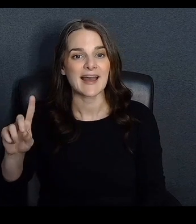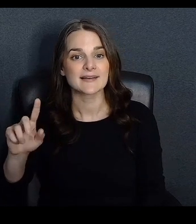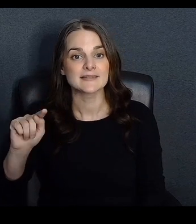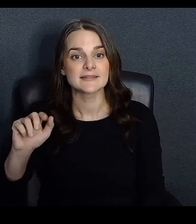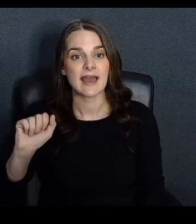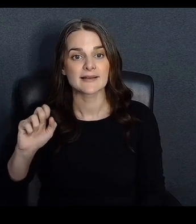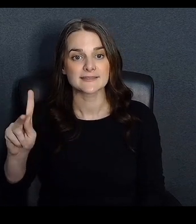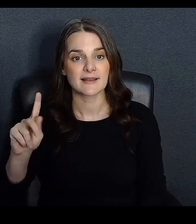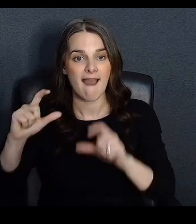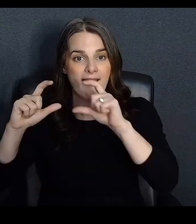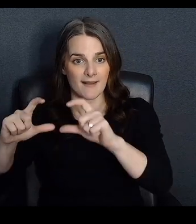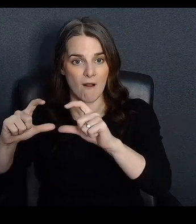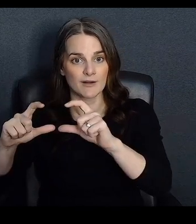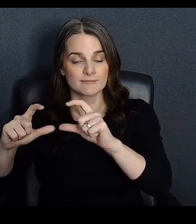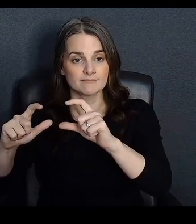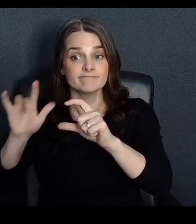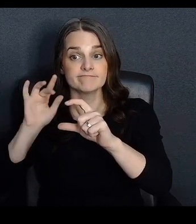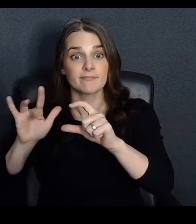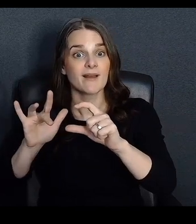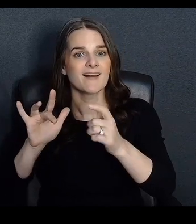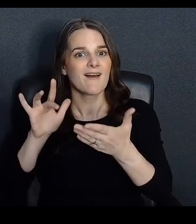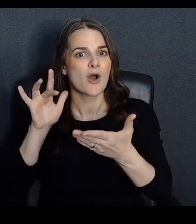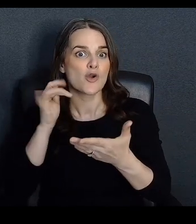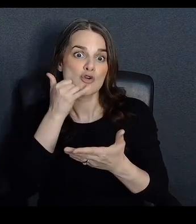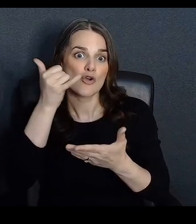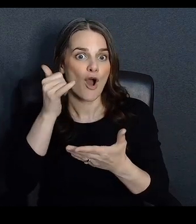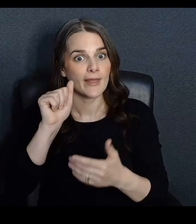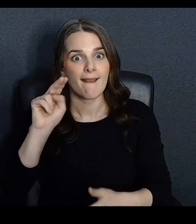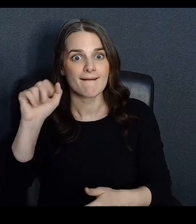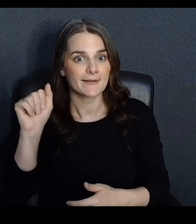and then I can, for example, type in, call Nana.